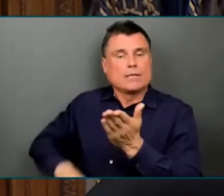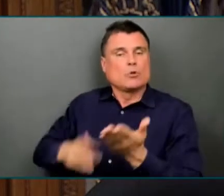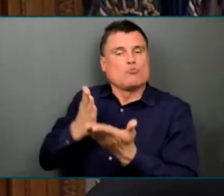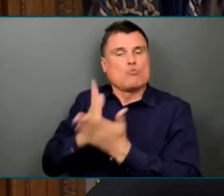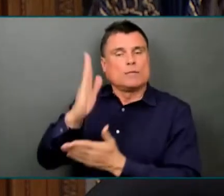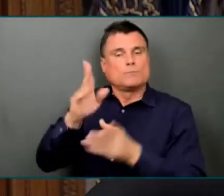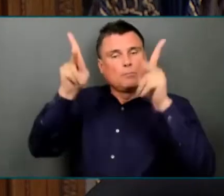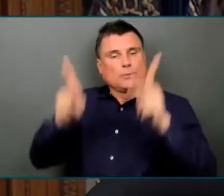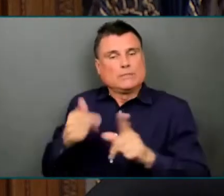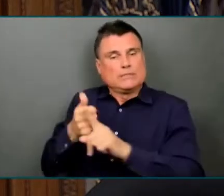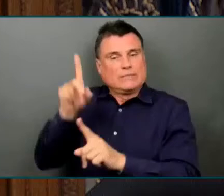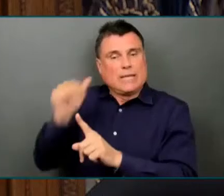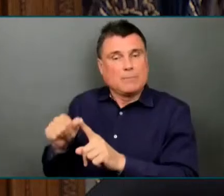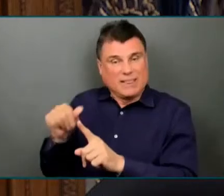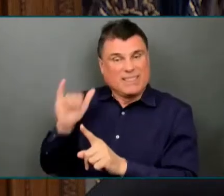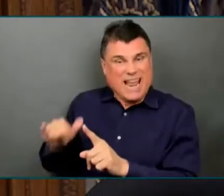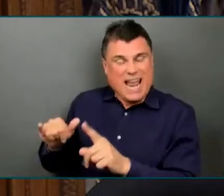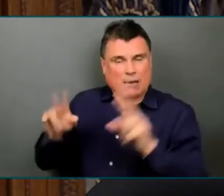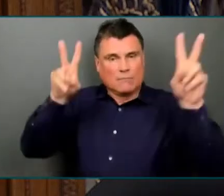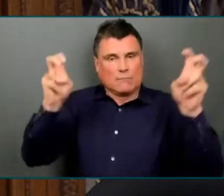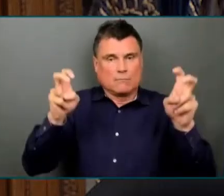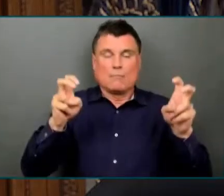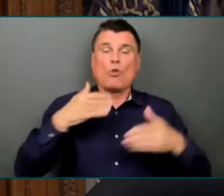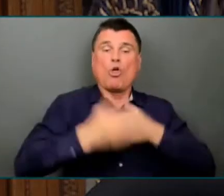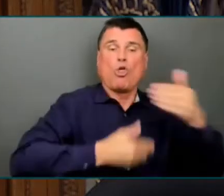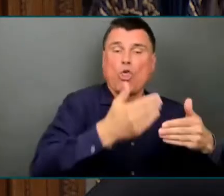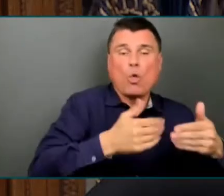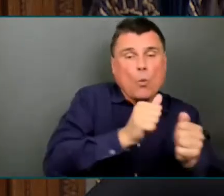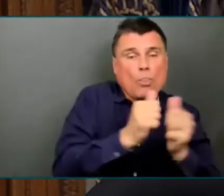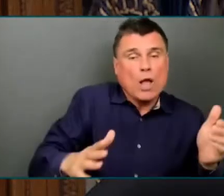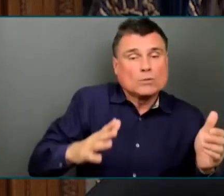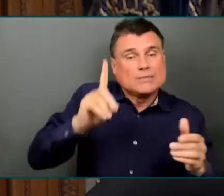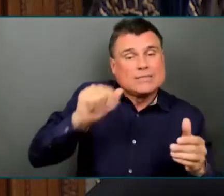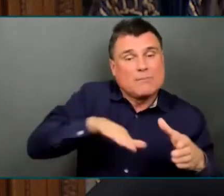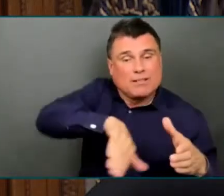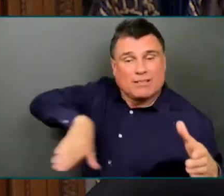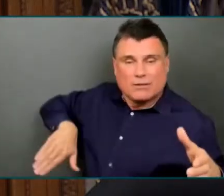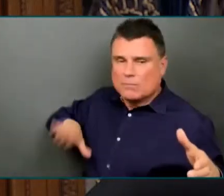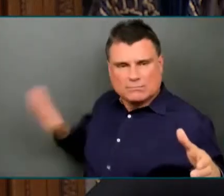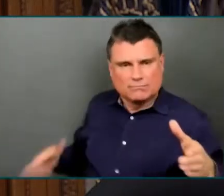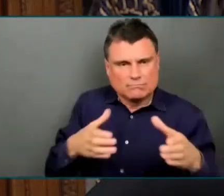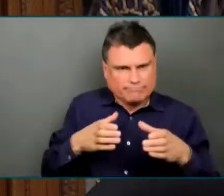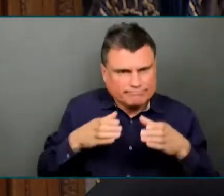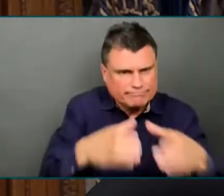or representative of a disability organization. Membership must also reflect the diversity of